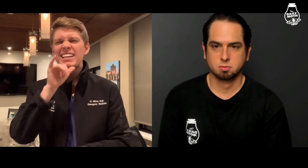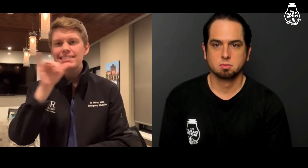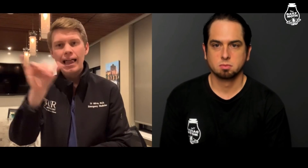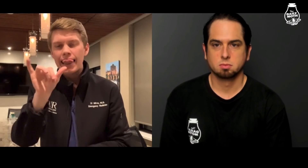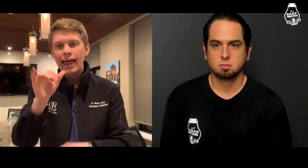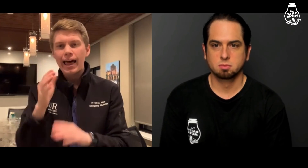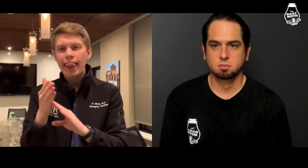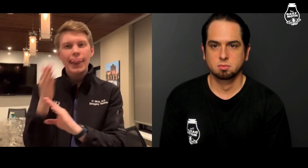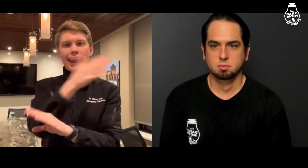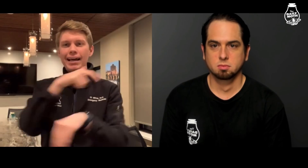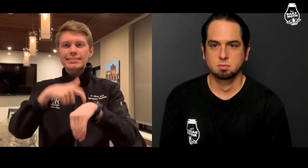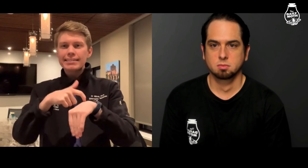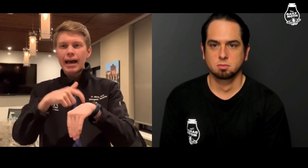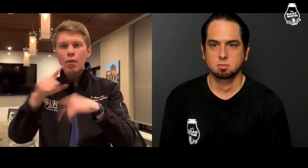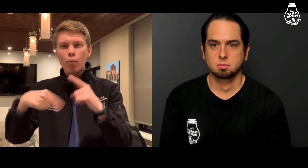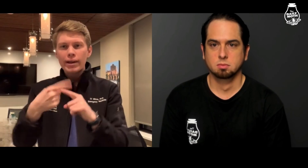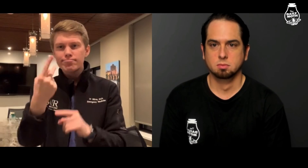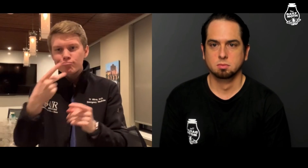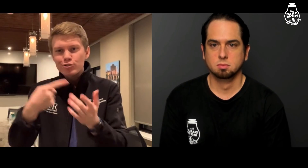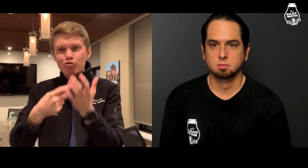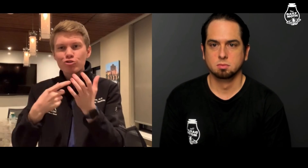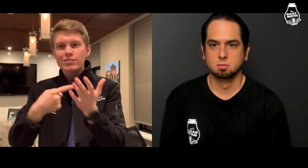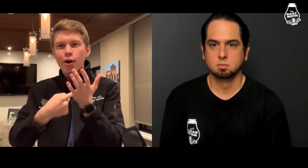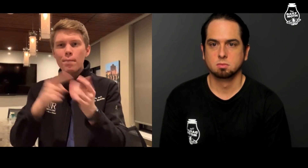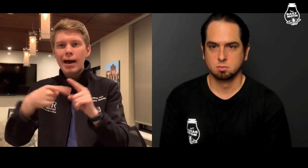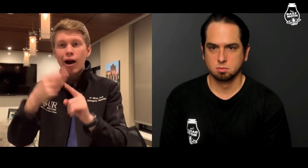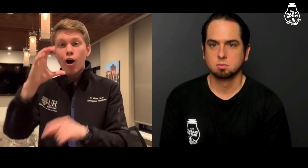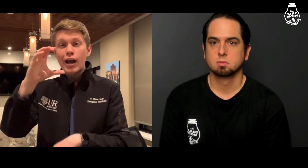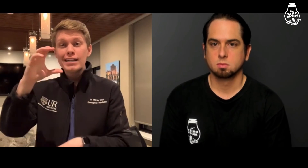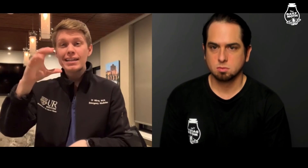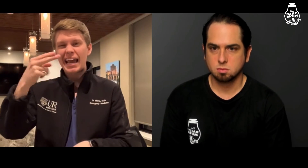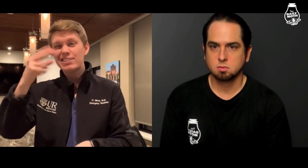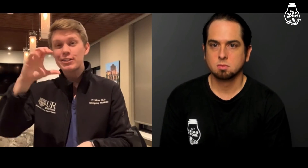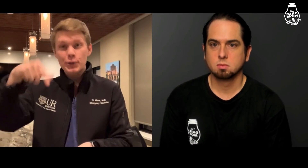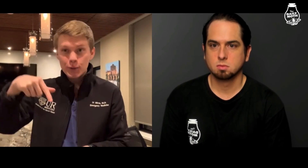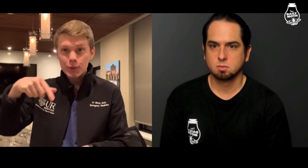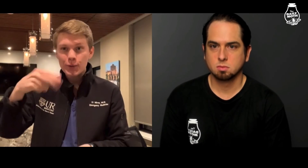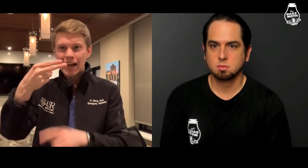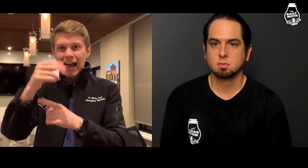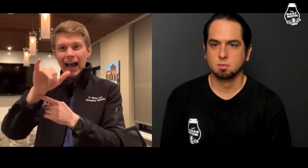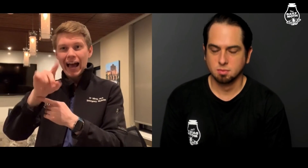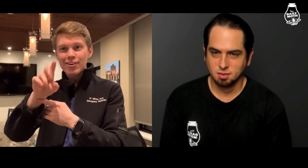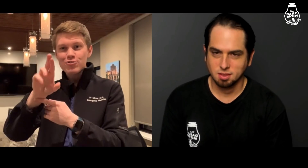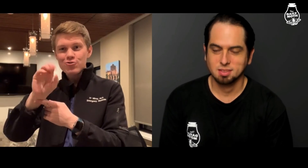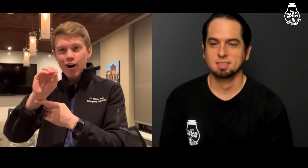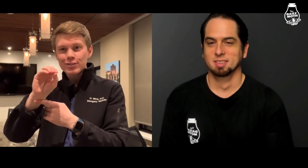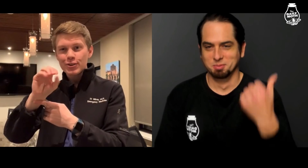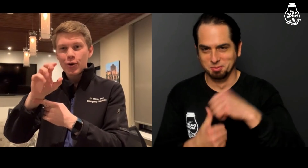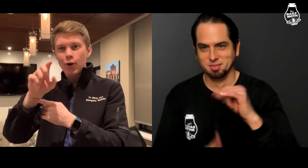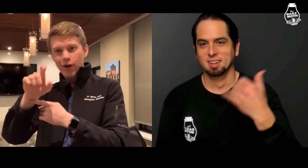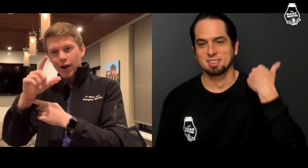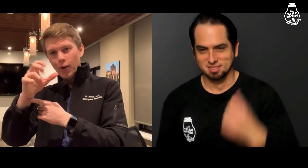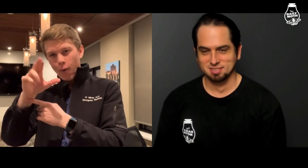It's not like the last time when we talked about HCQ, hydroxychloroquine.